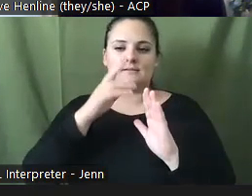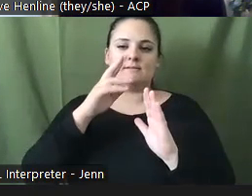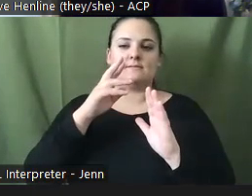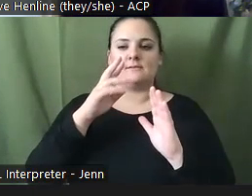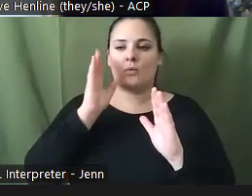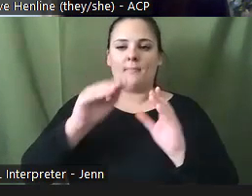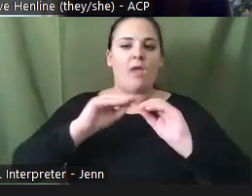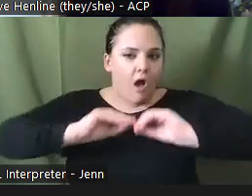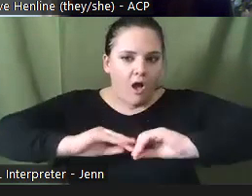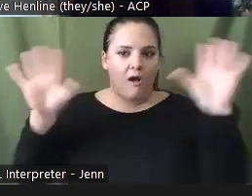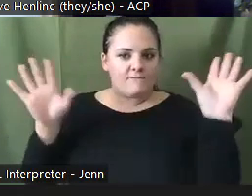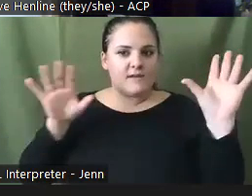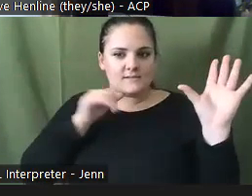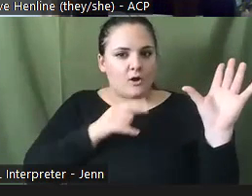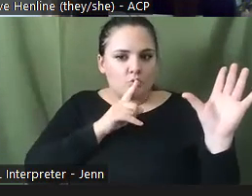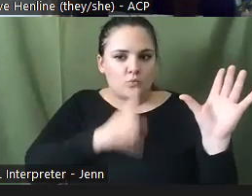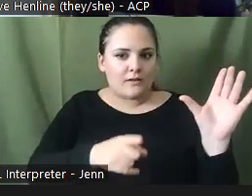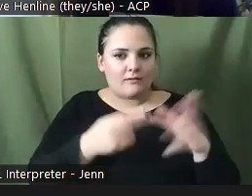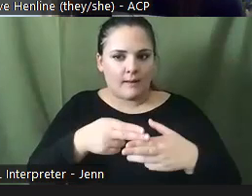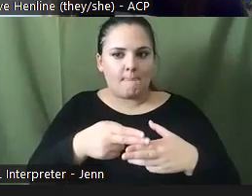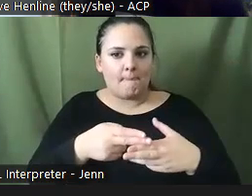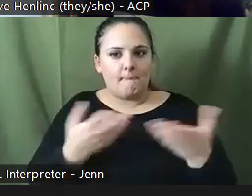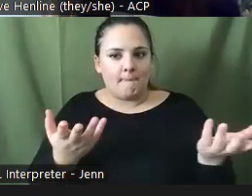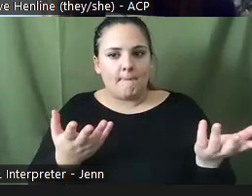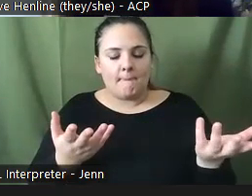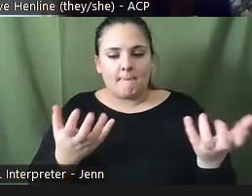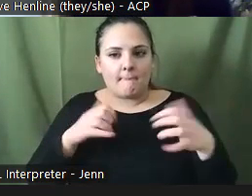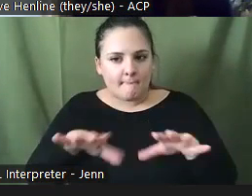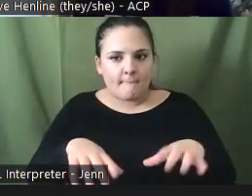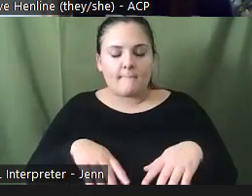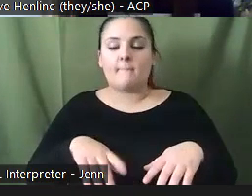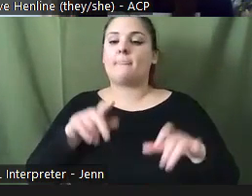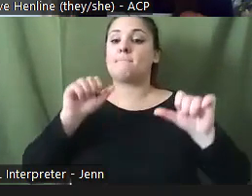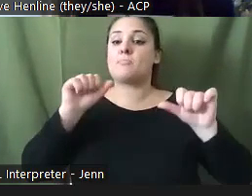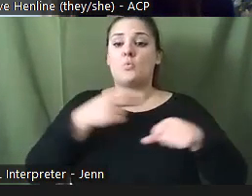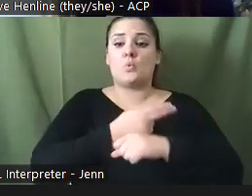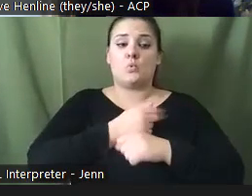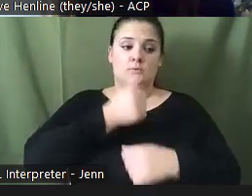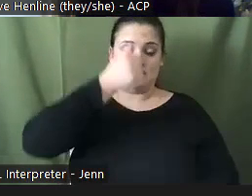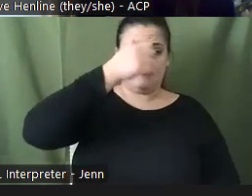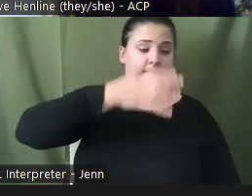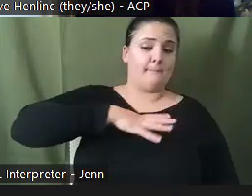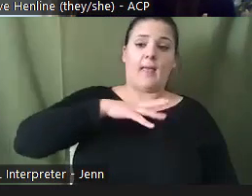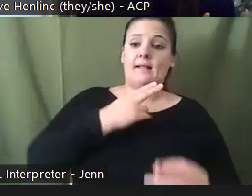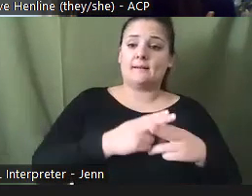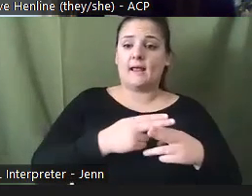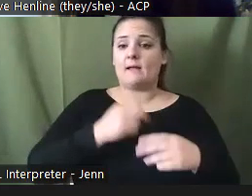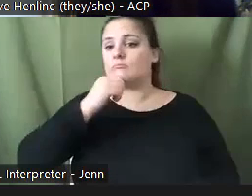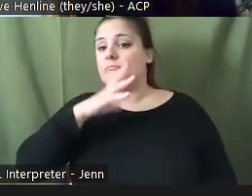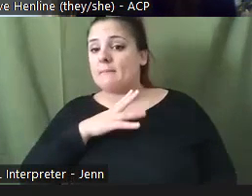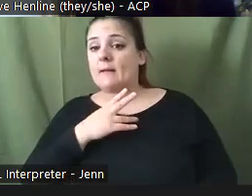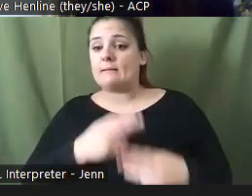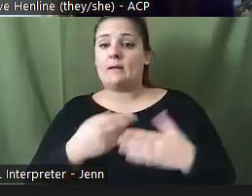And you can certainly use a male or female or just general name, you can pick really whatever